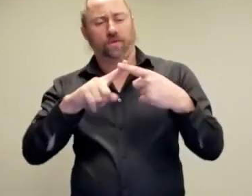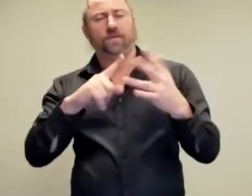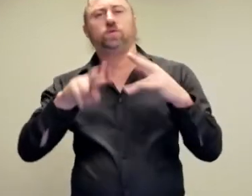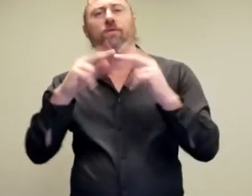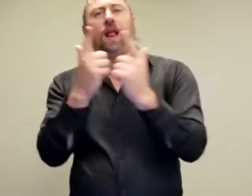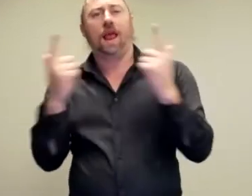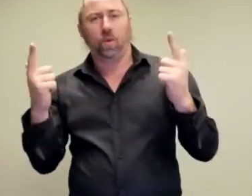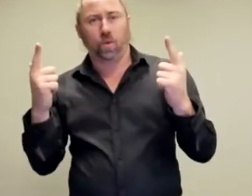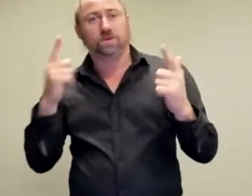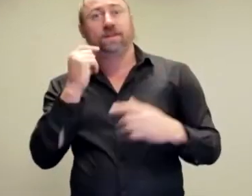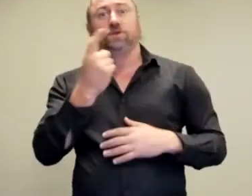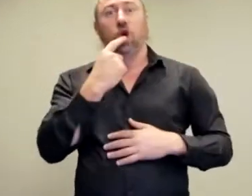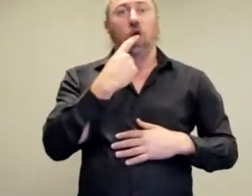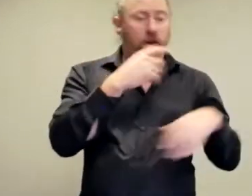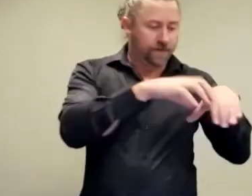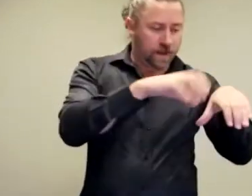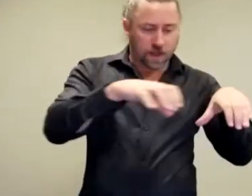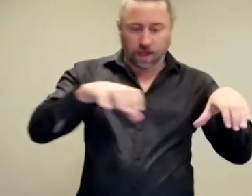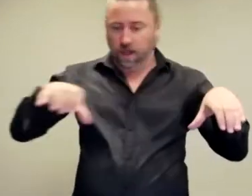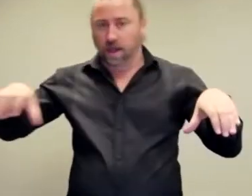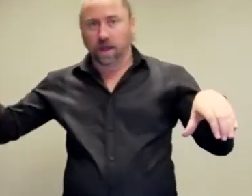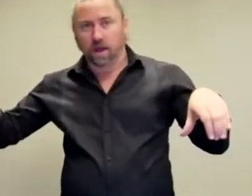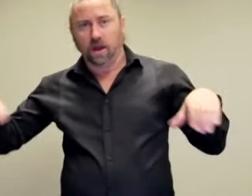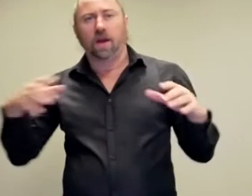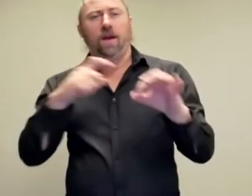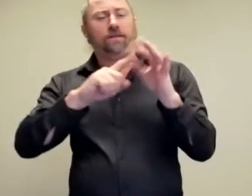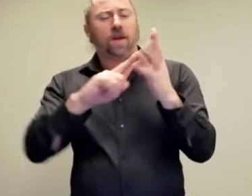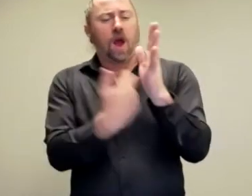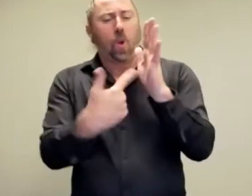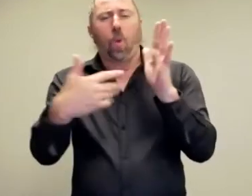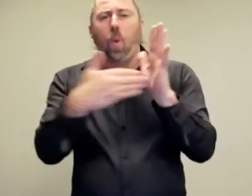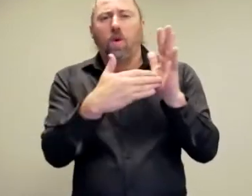distinct line or vein of quartz that was used as a starting point.